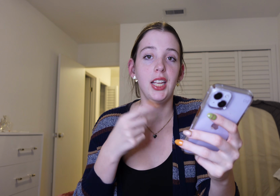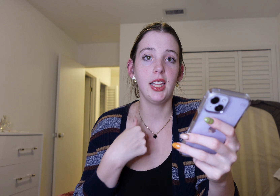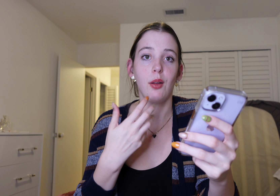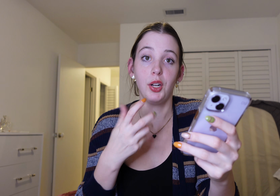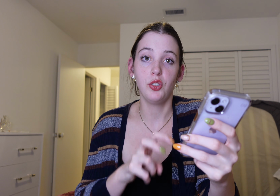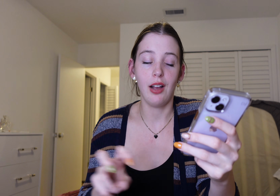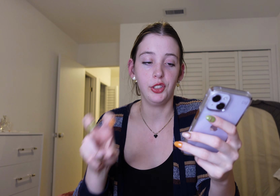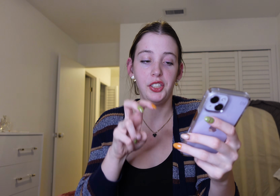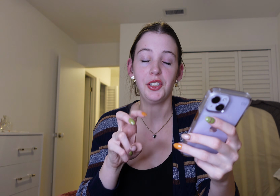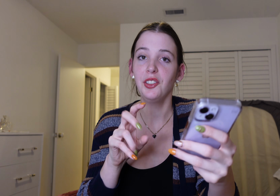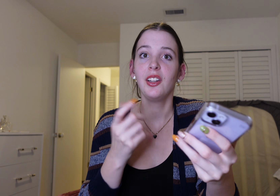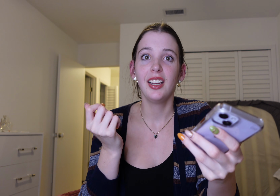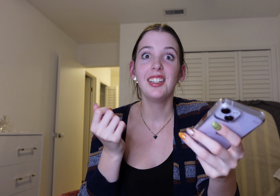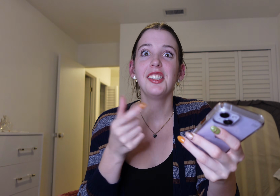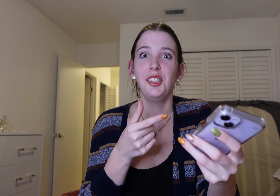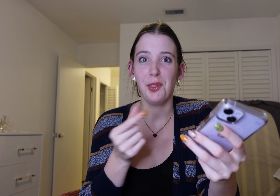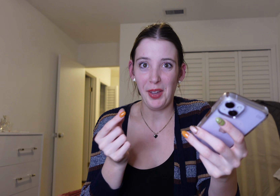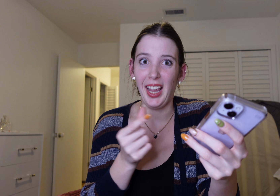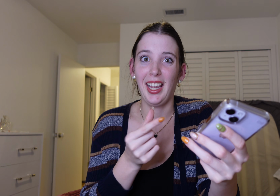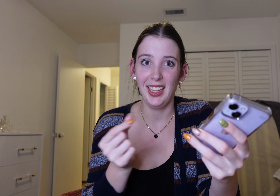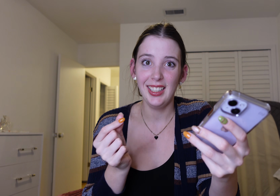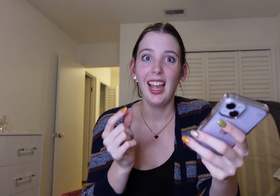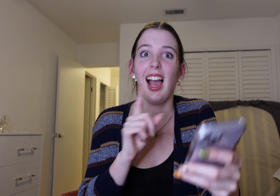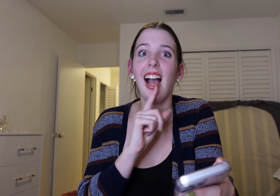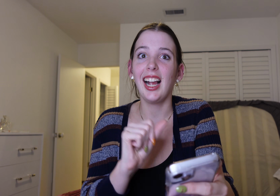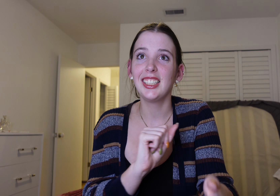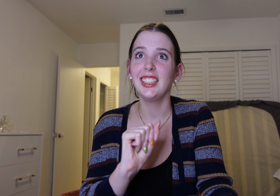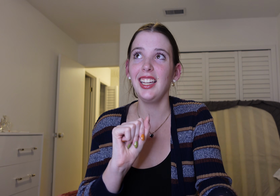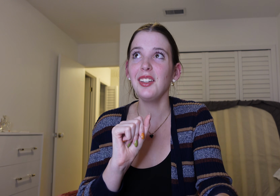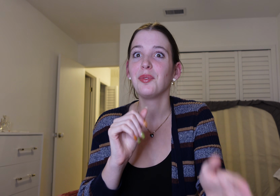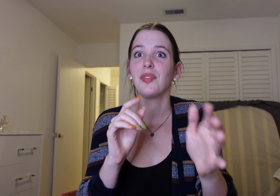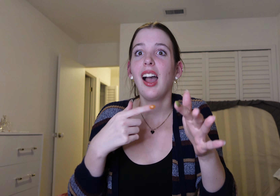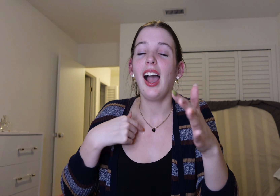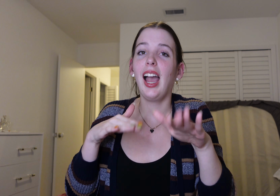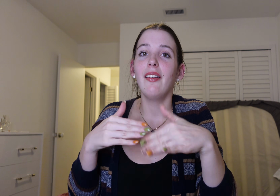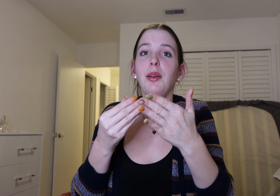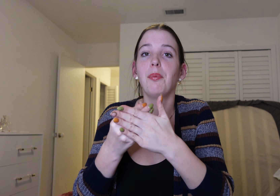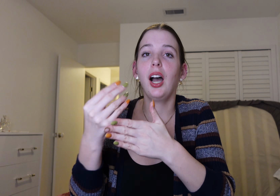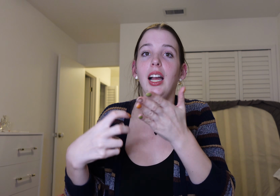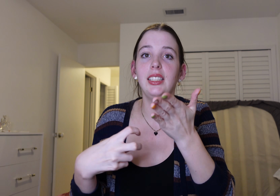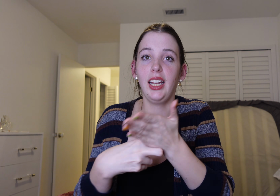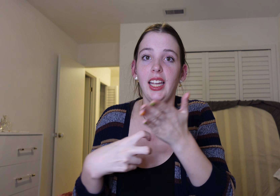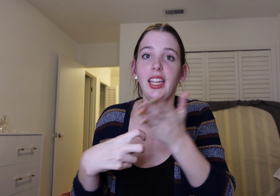place that I want to travel to? Japan actually, I haven't bought a ticket